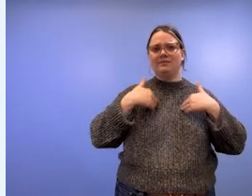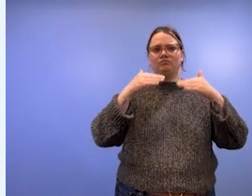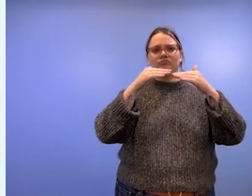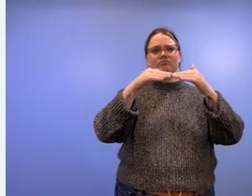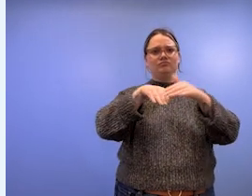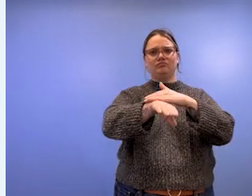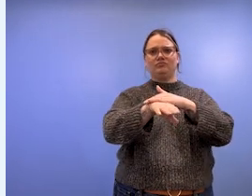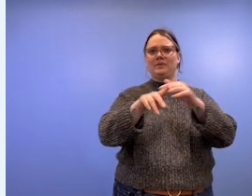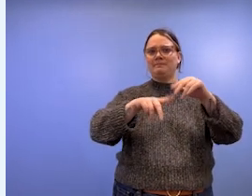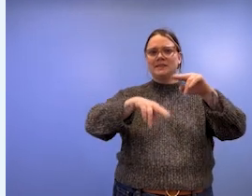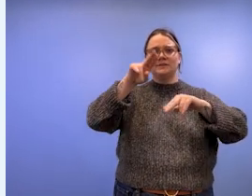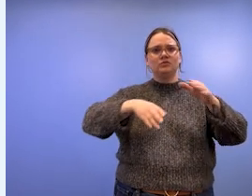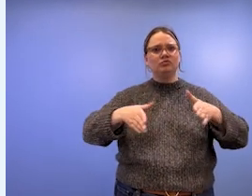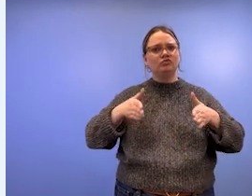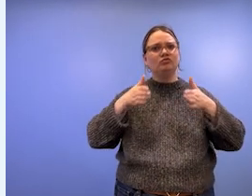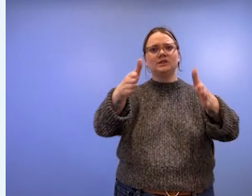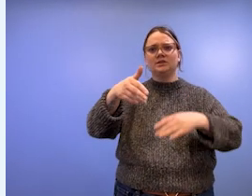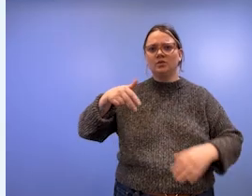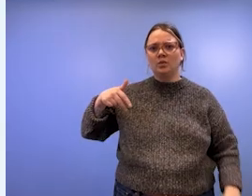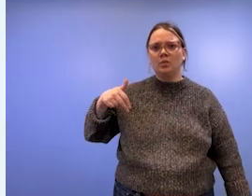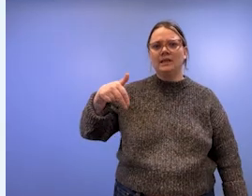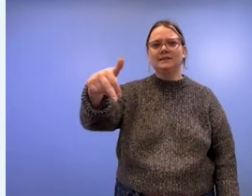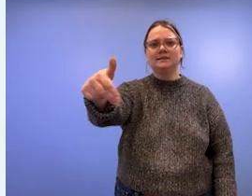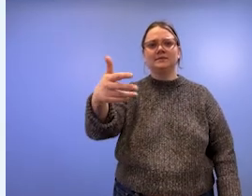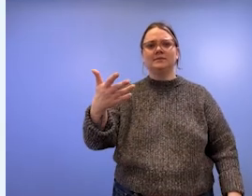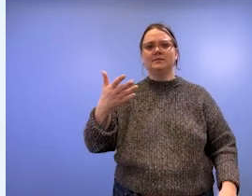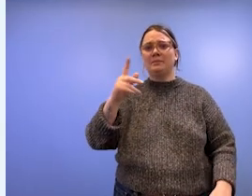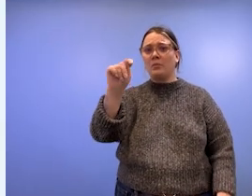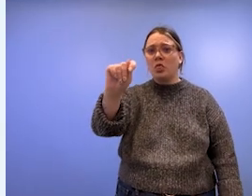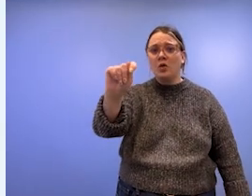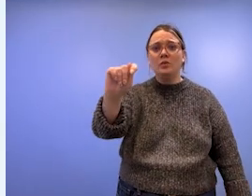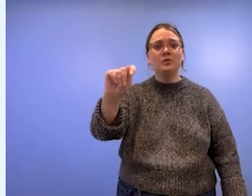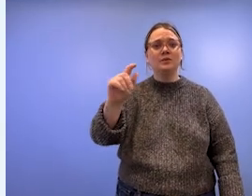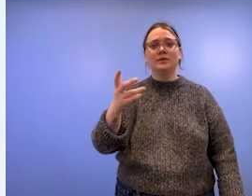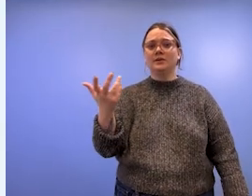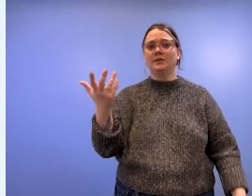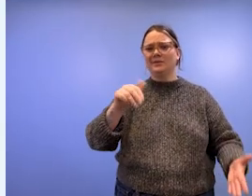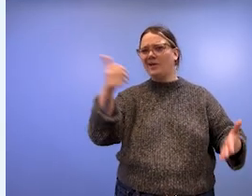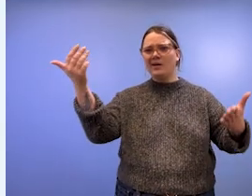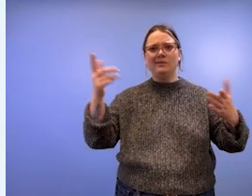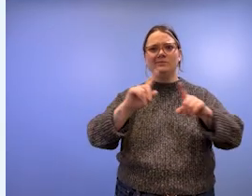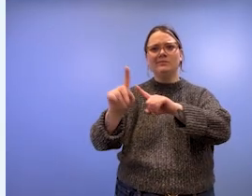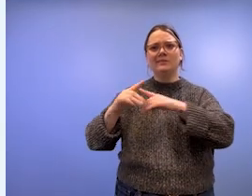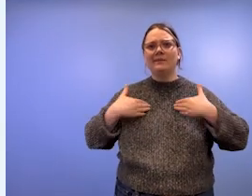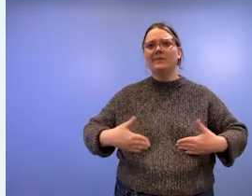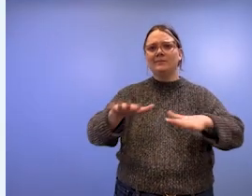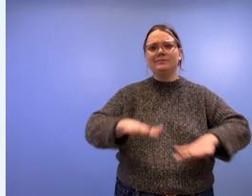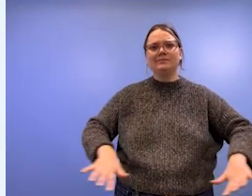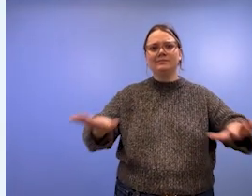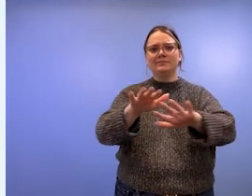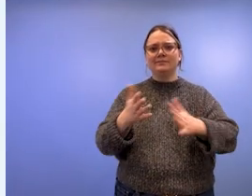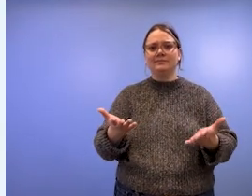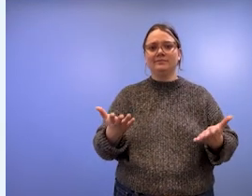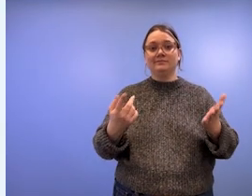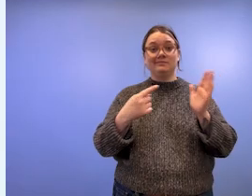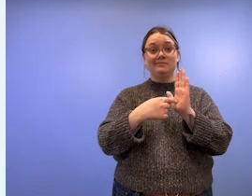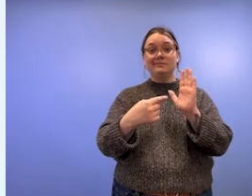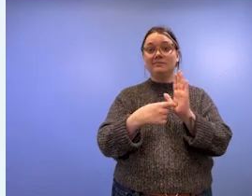equal access to buildings, streets, sidewalks, washrooms, and other physical spaces. So examples